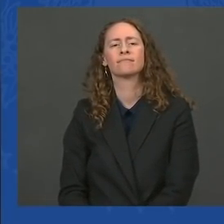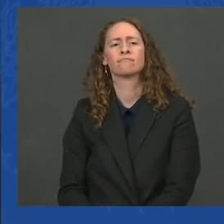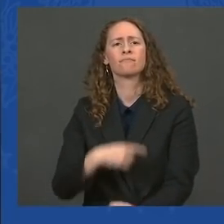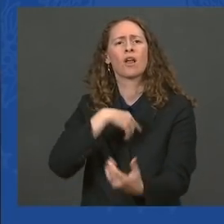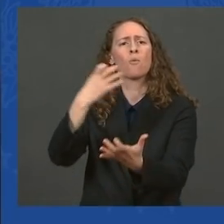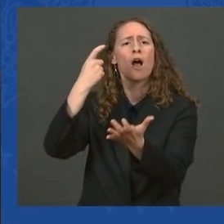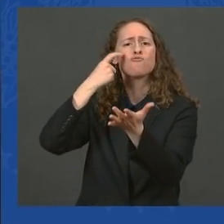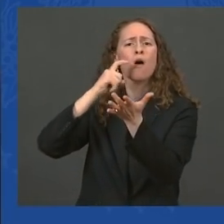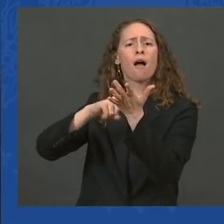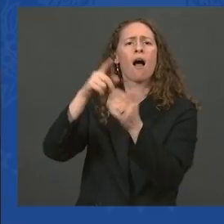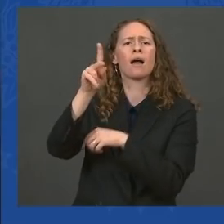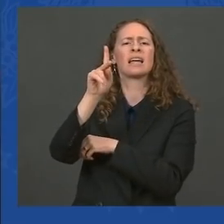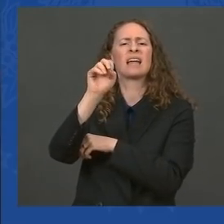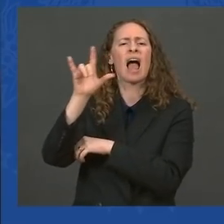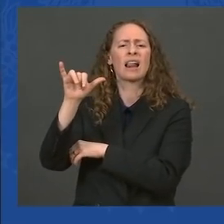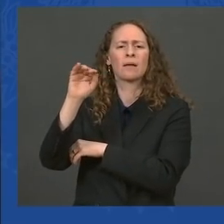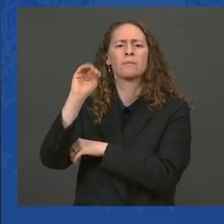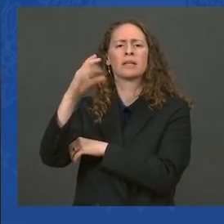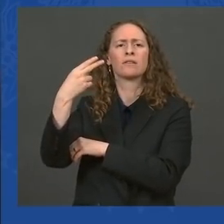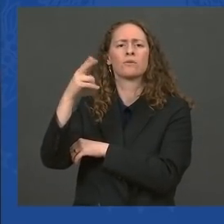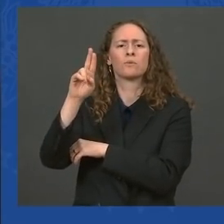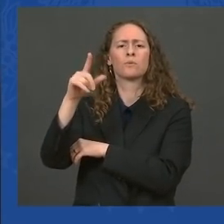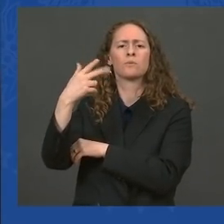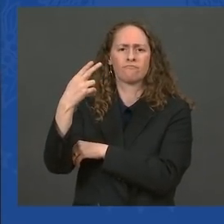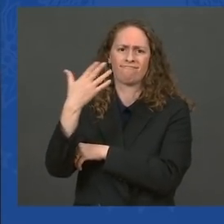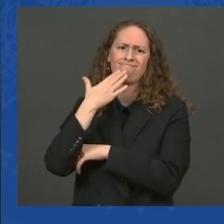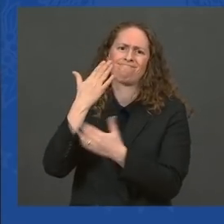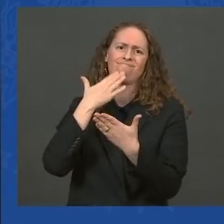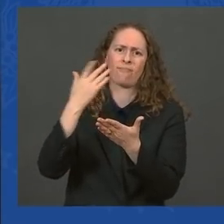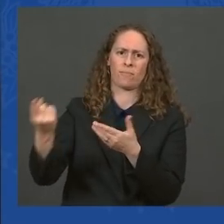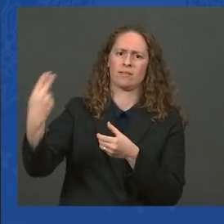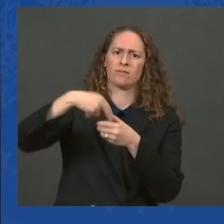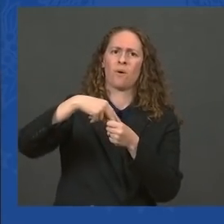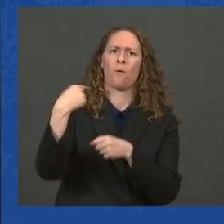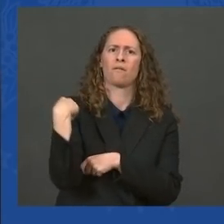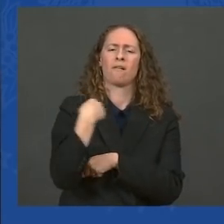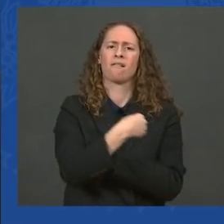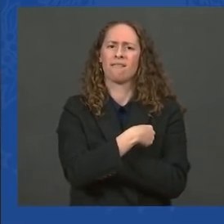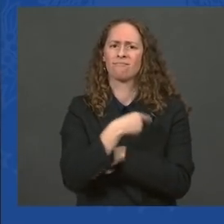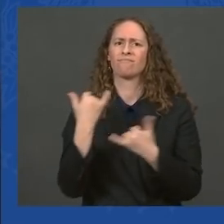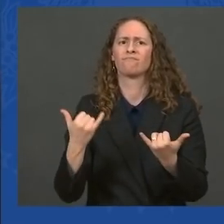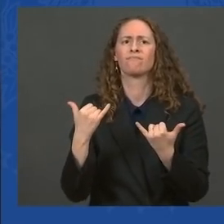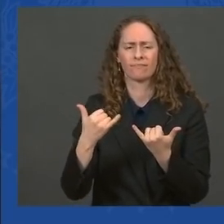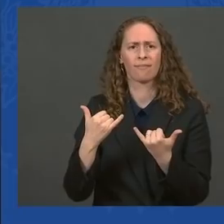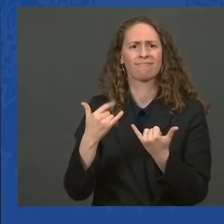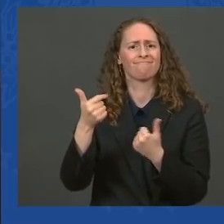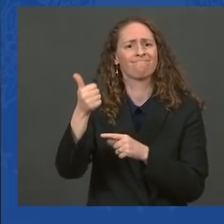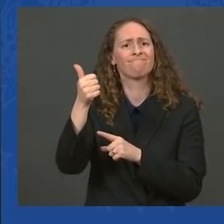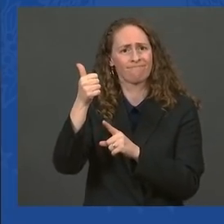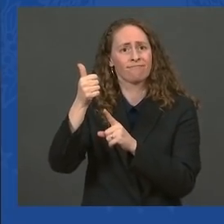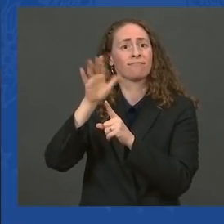And the -- she is the daughter of Colonel John M. McHugh. For being here today, I want to thank her. Kelly, your dad was an American hero,